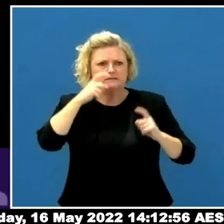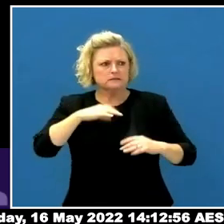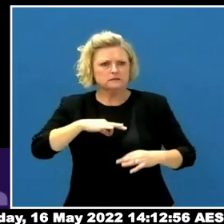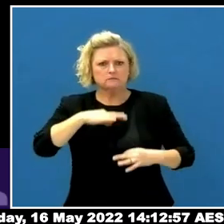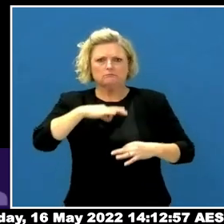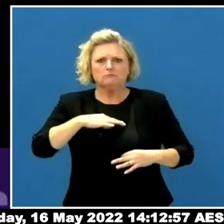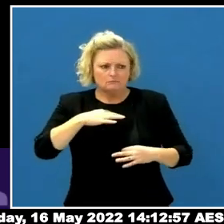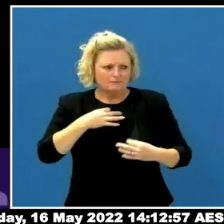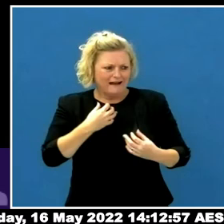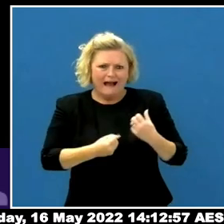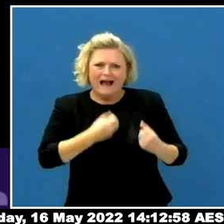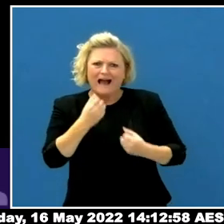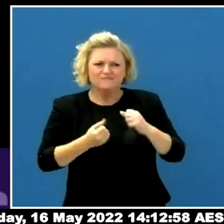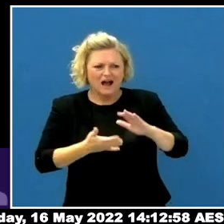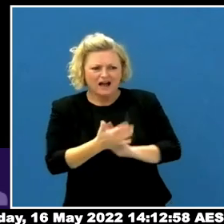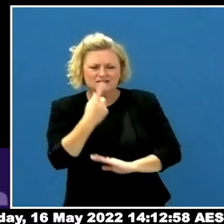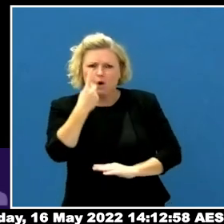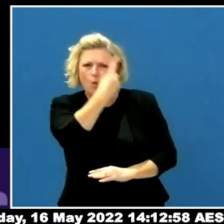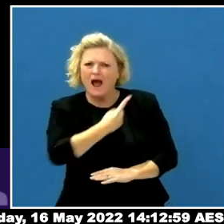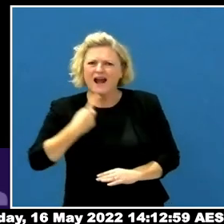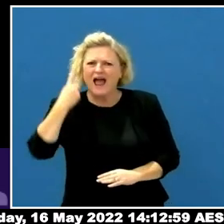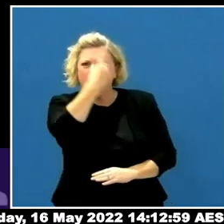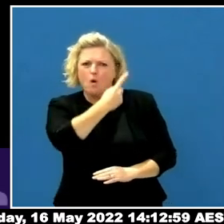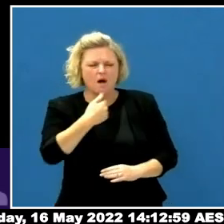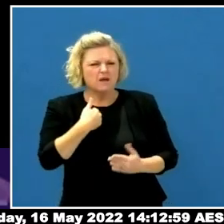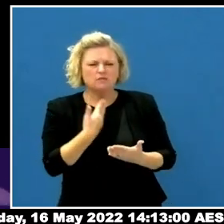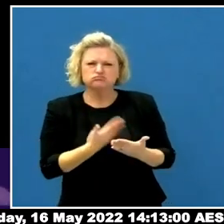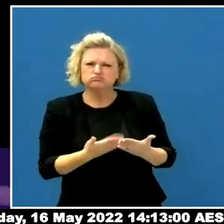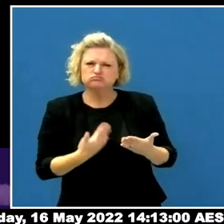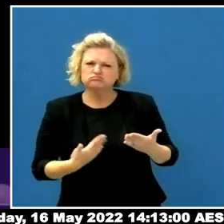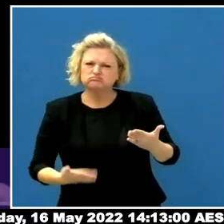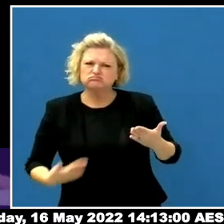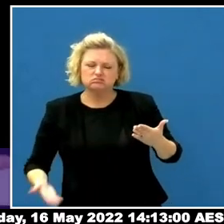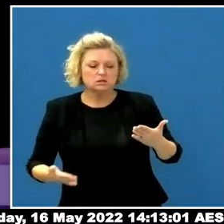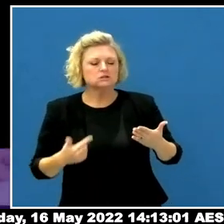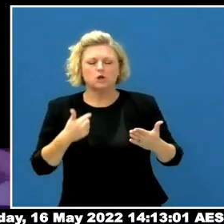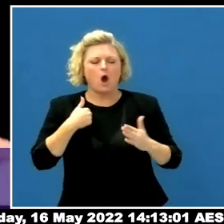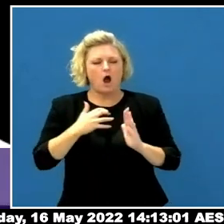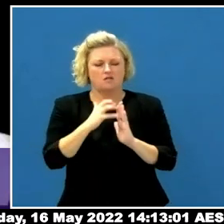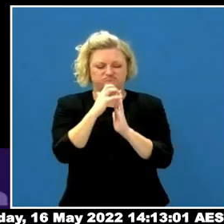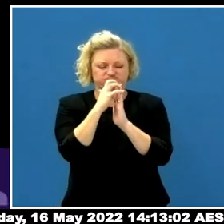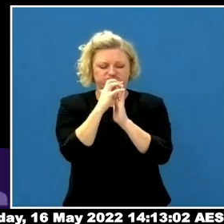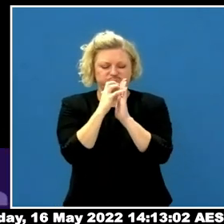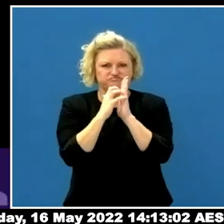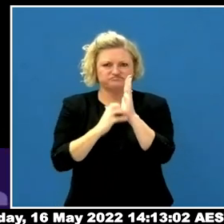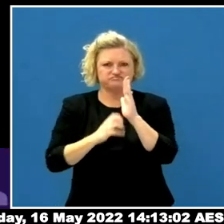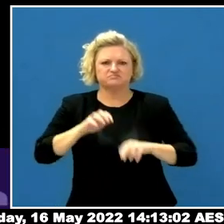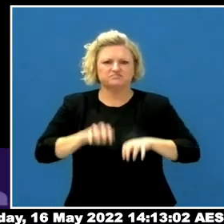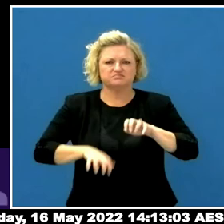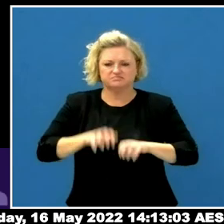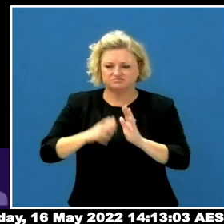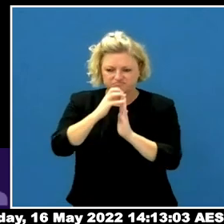So I then wrote a letter - the email to Wayne outlining what had actually happened,